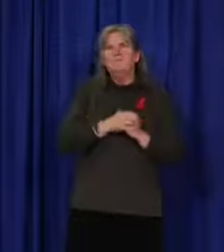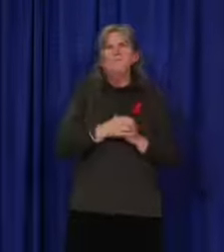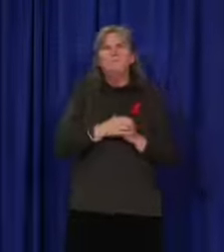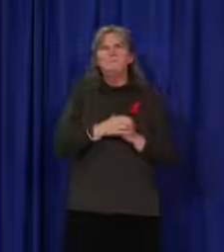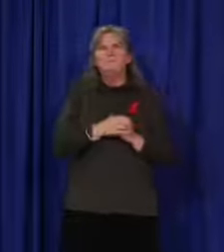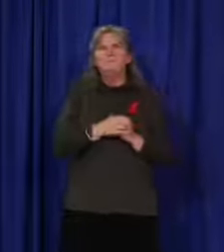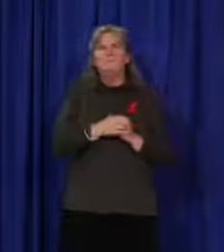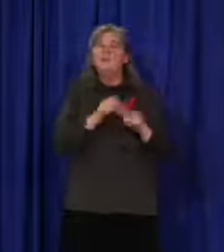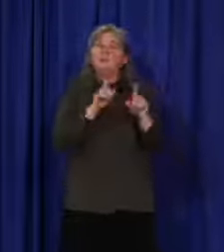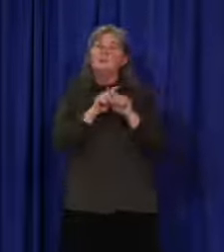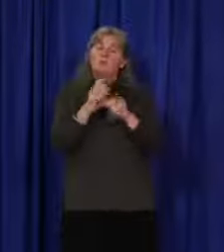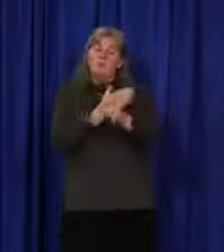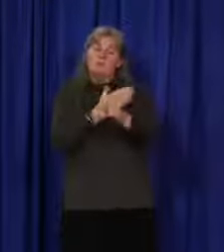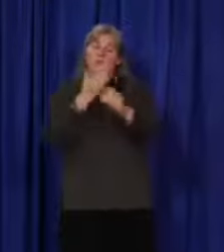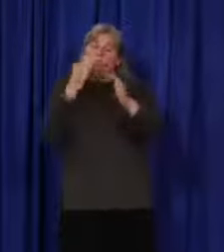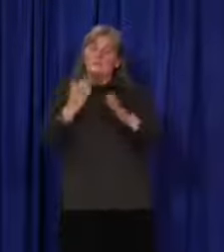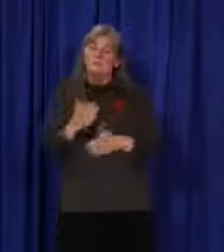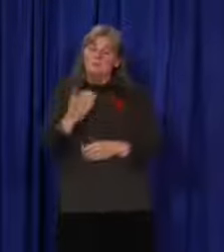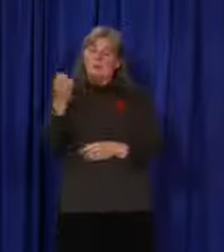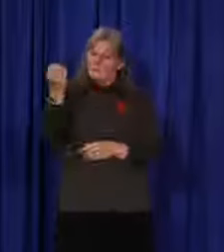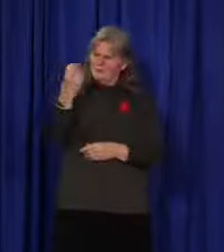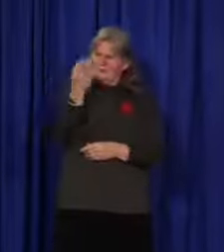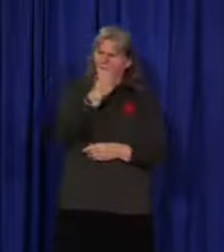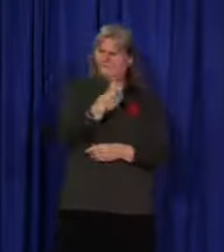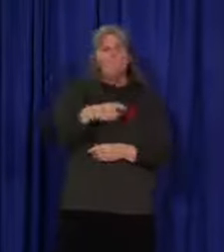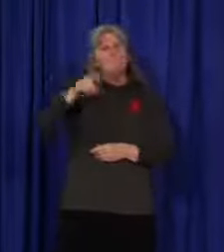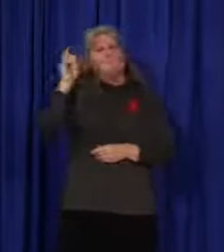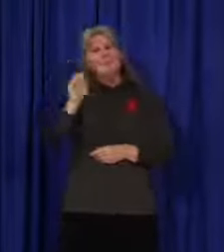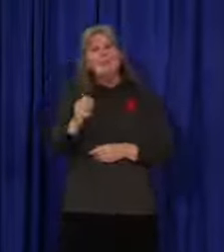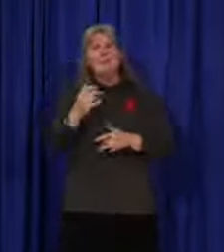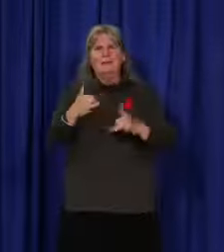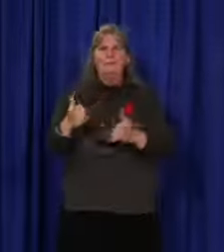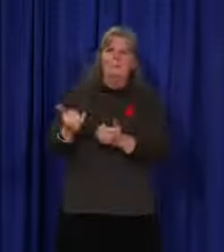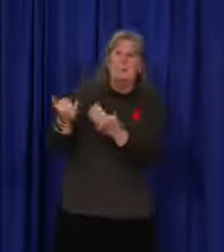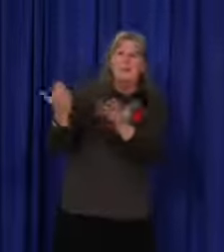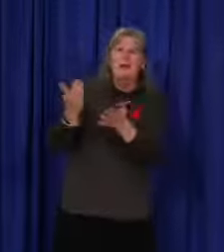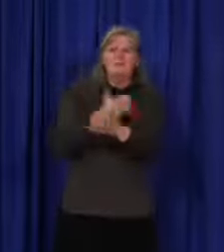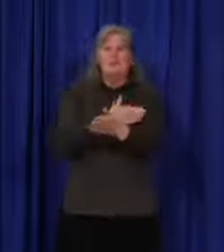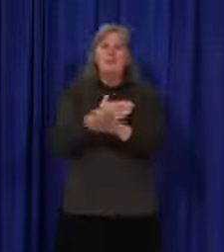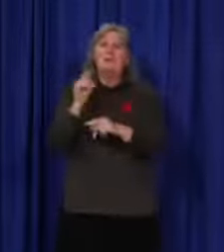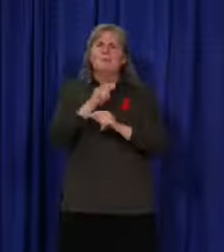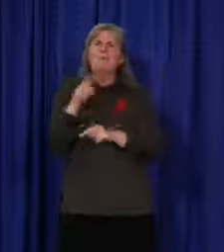public health direction who were not in contact with a lot of people whose contacts have been